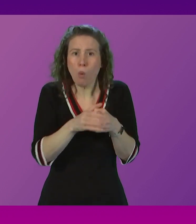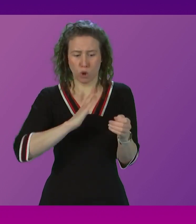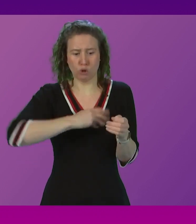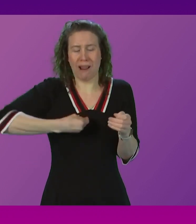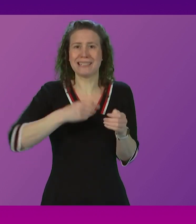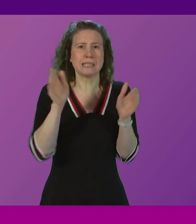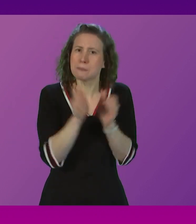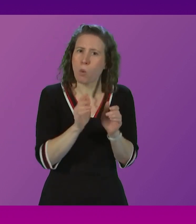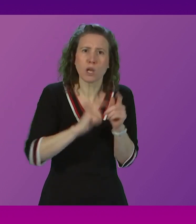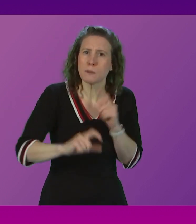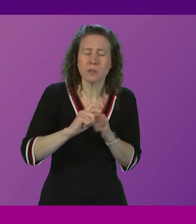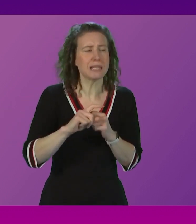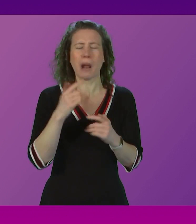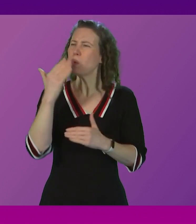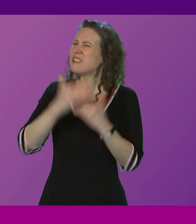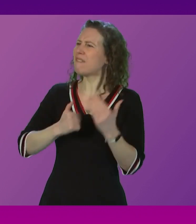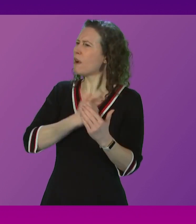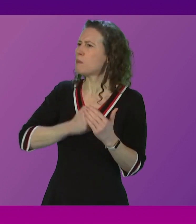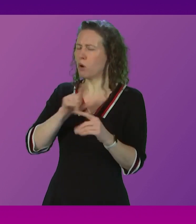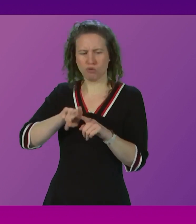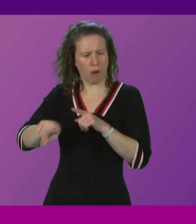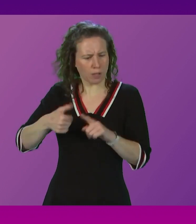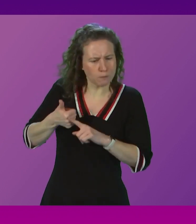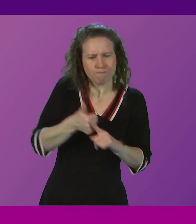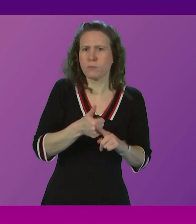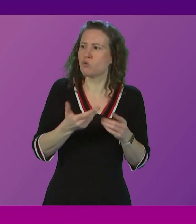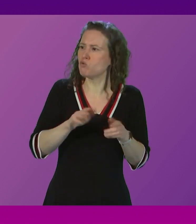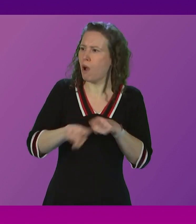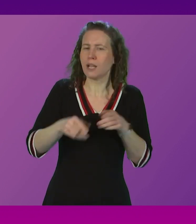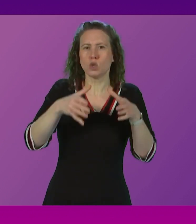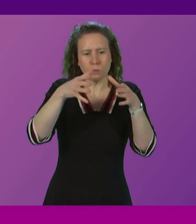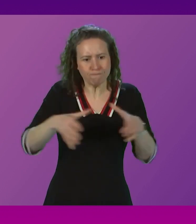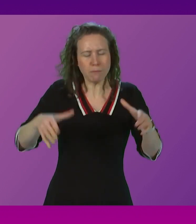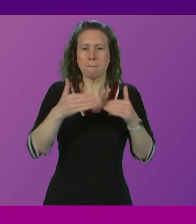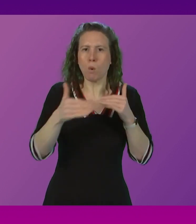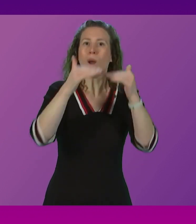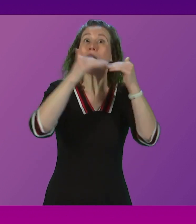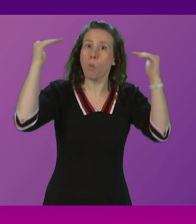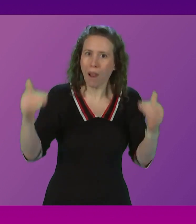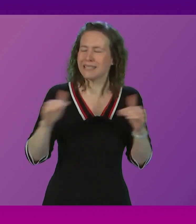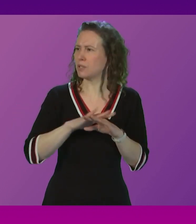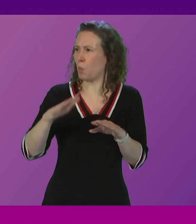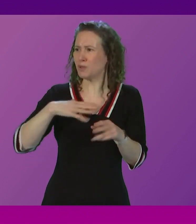and I will never apologise for trying to spread equality—not reduce it—in our country.